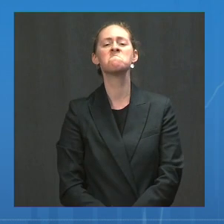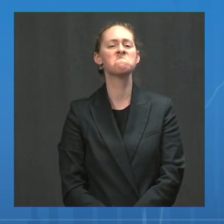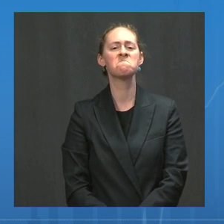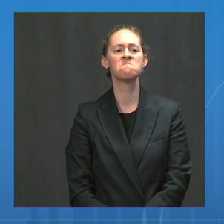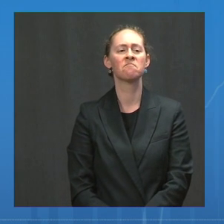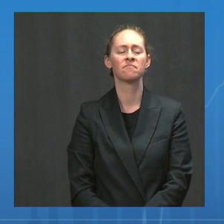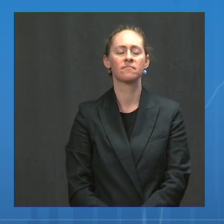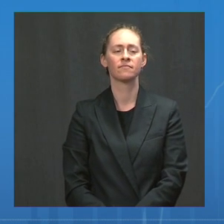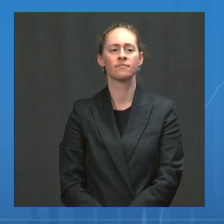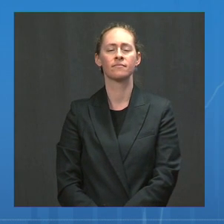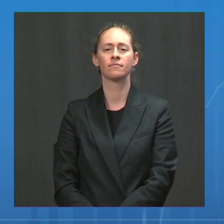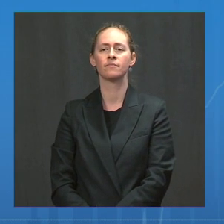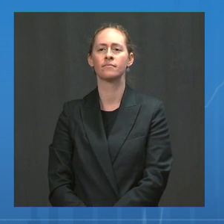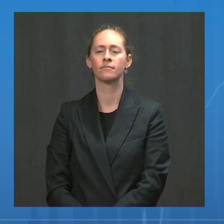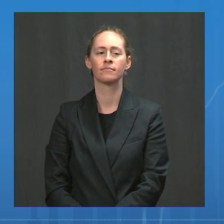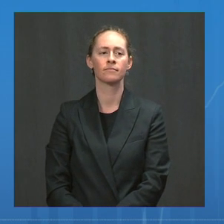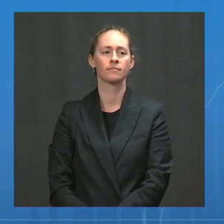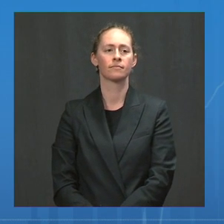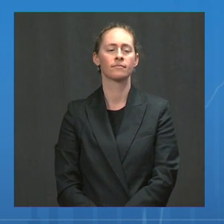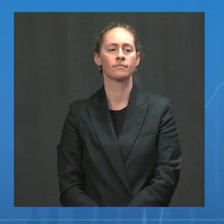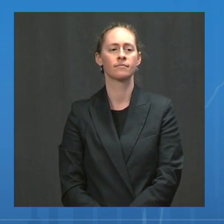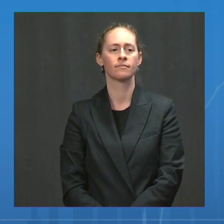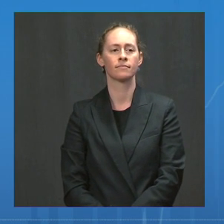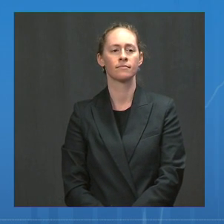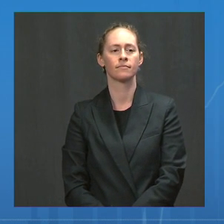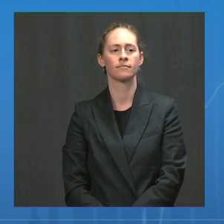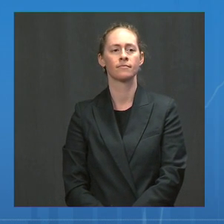Mr. Zients: And, Kaitlan, on the second question, we'll defer to the FDA.